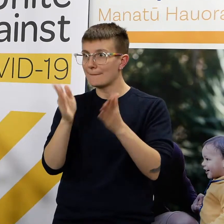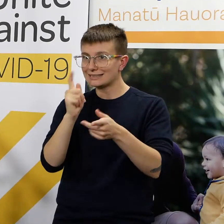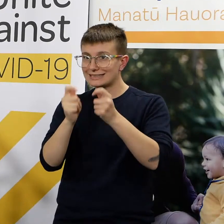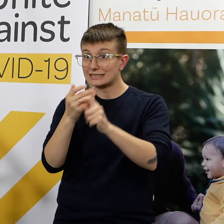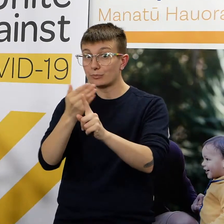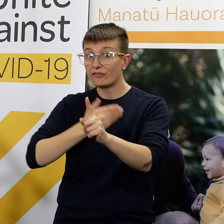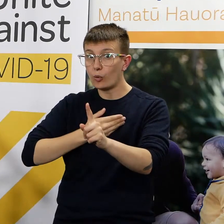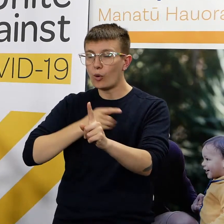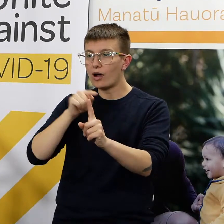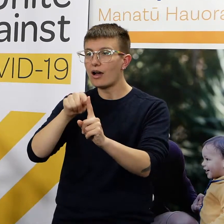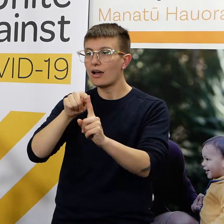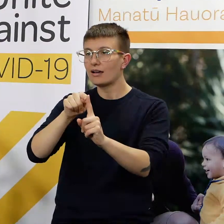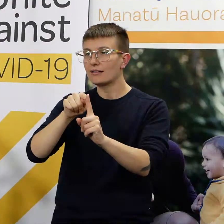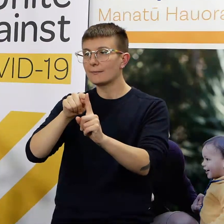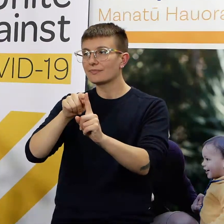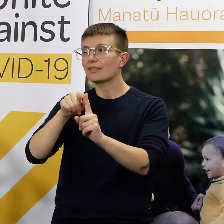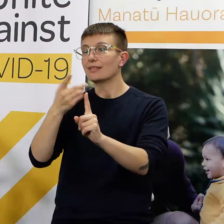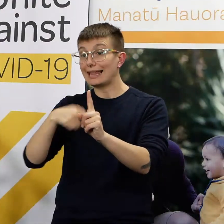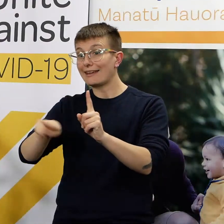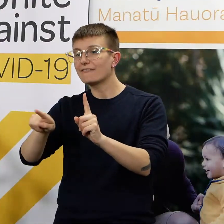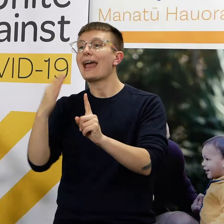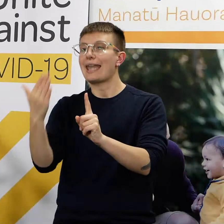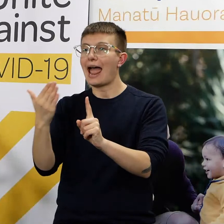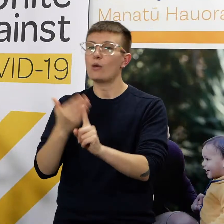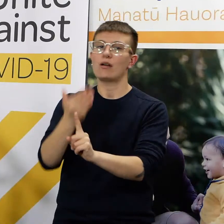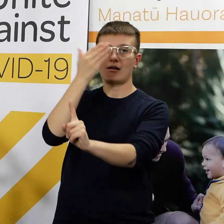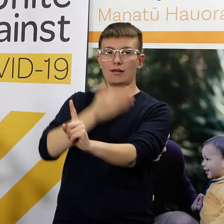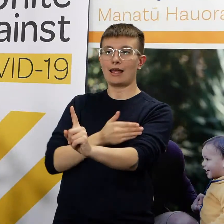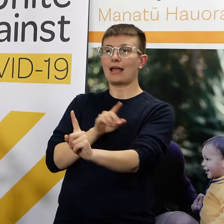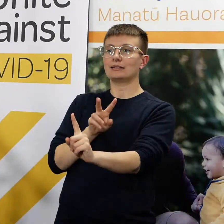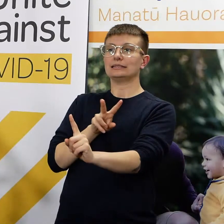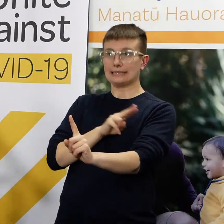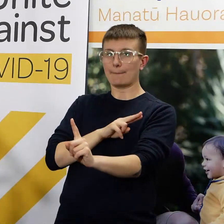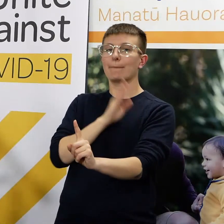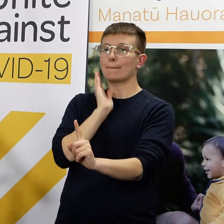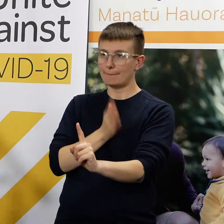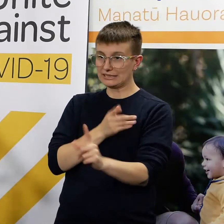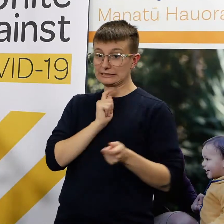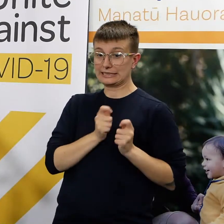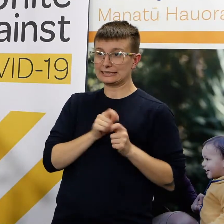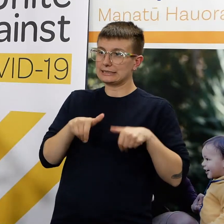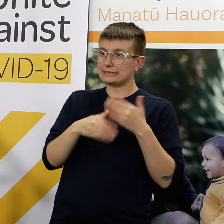One of the issues here is that the requirement for that testing will be covered in a new order that